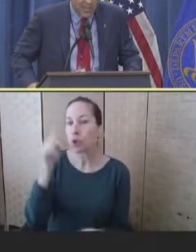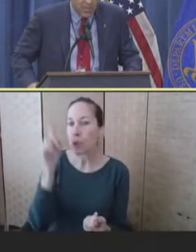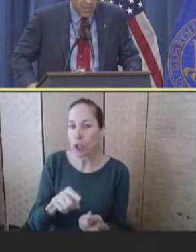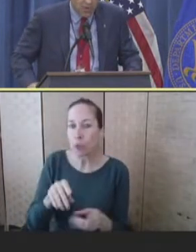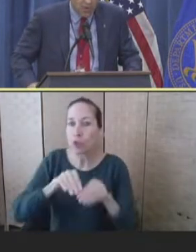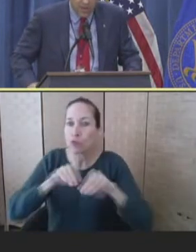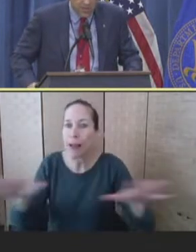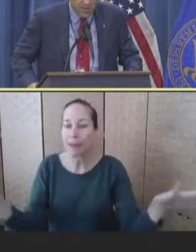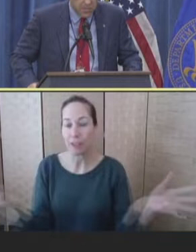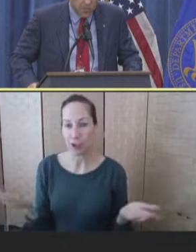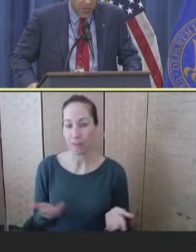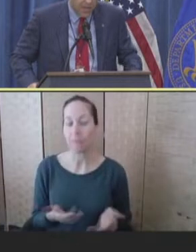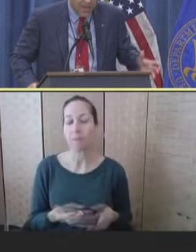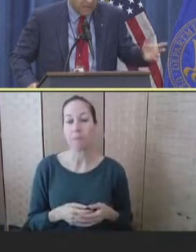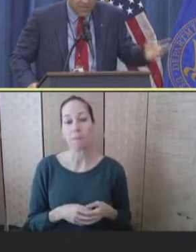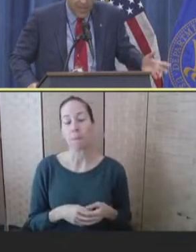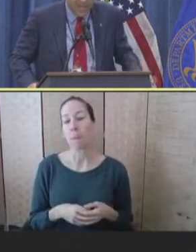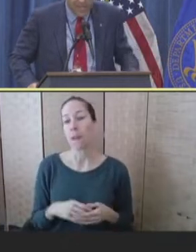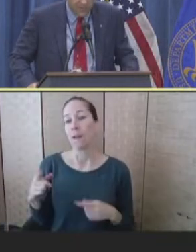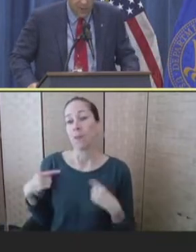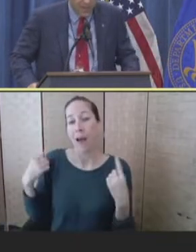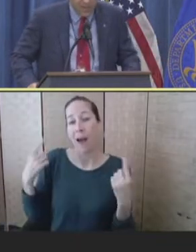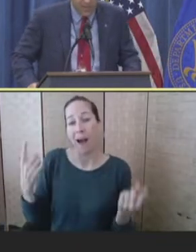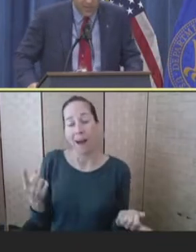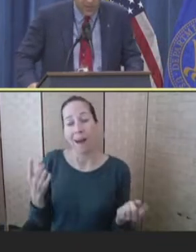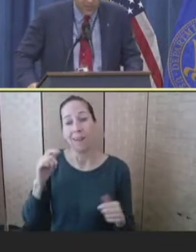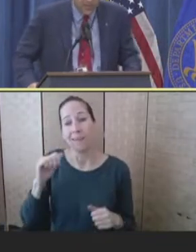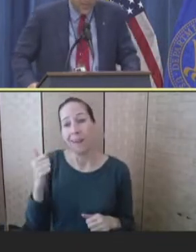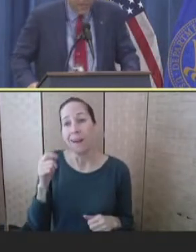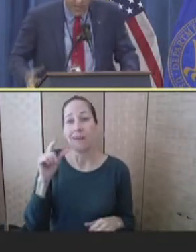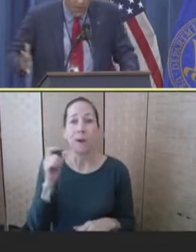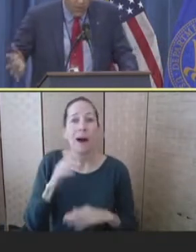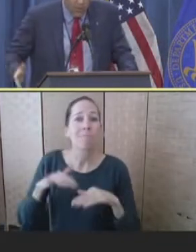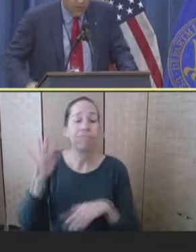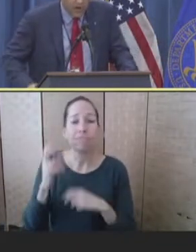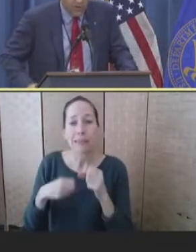And so, up until this point and after decades of working on influenza and now coronavirus,